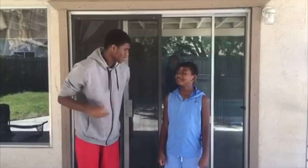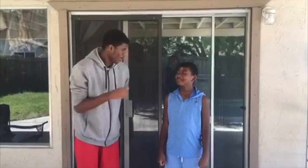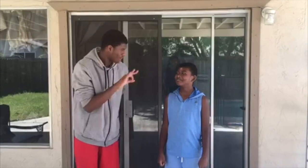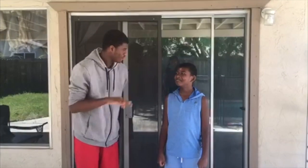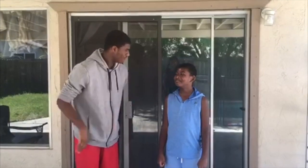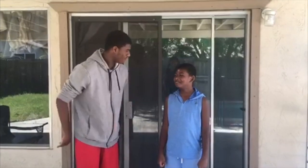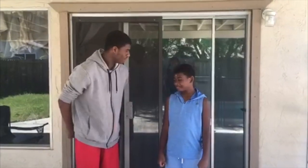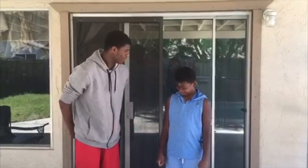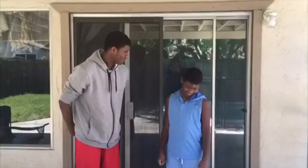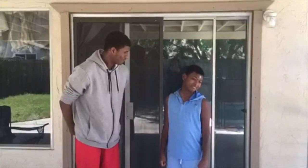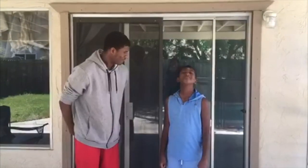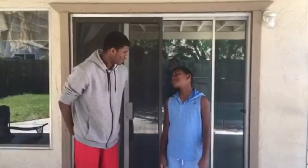Get it off.